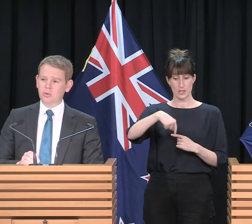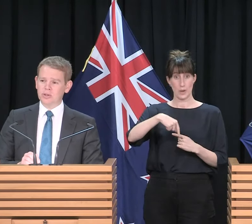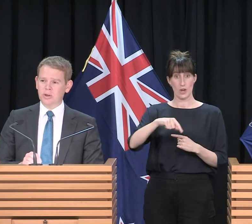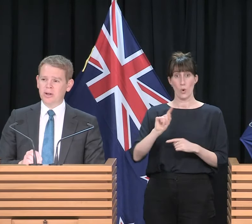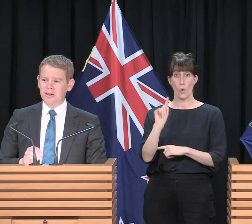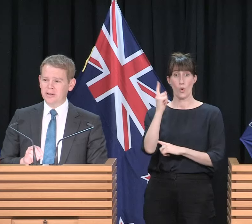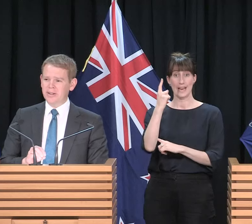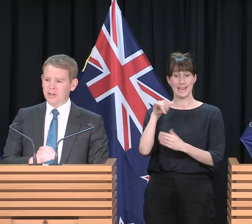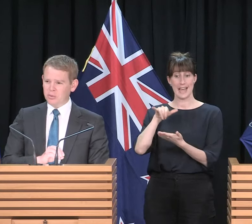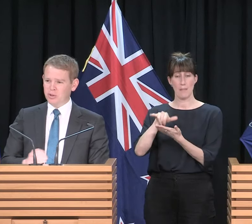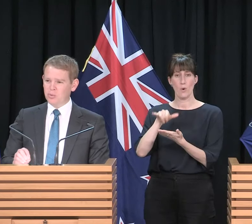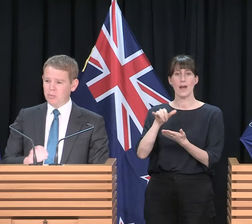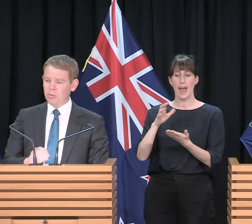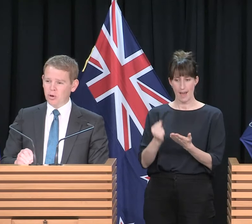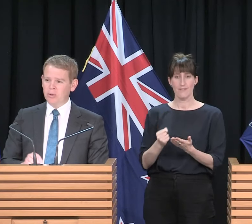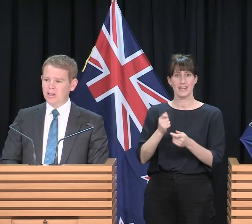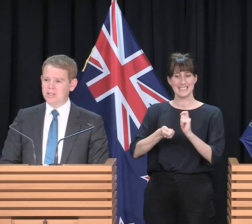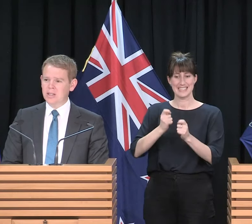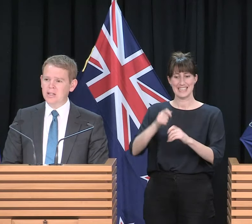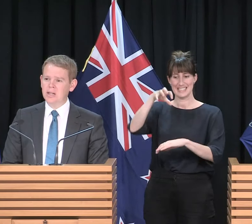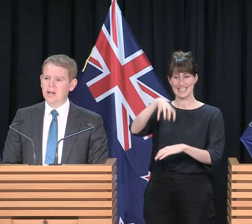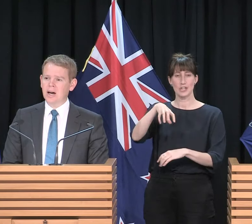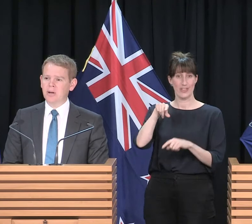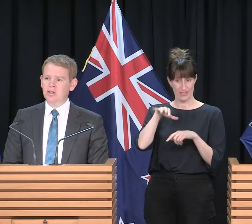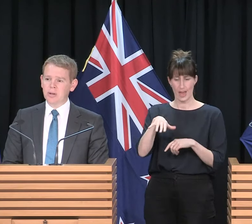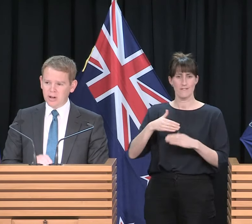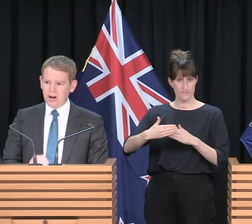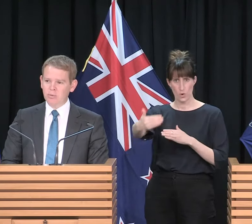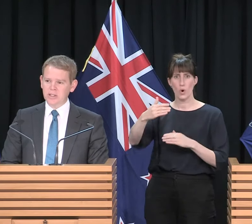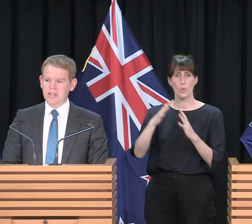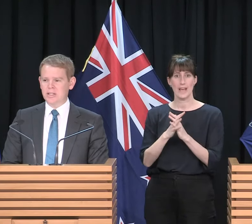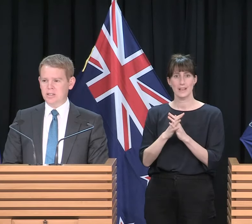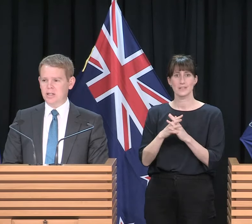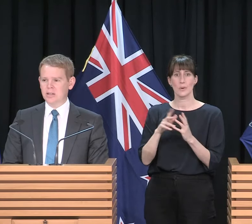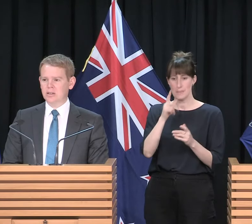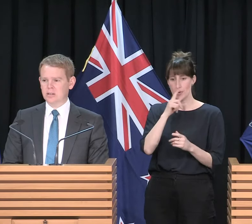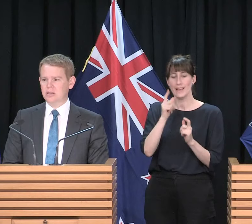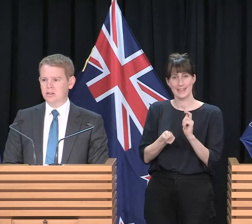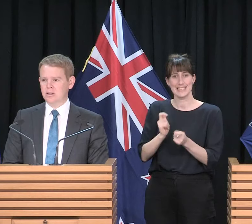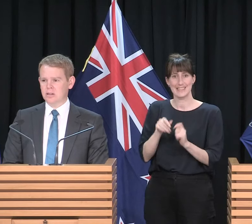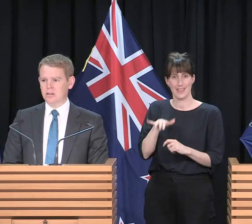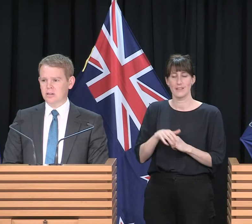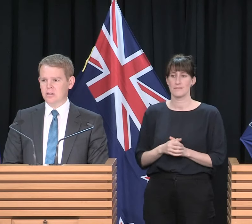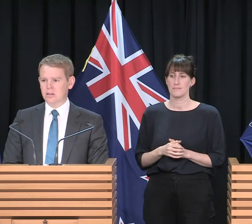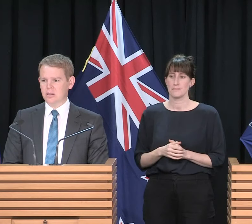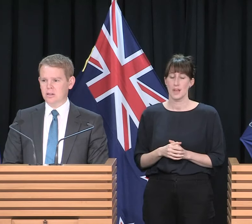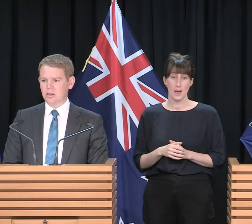health professionals in the community who are taking the swabs and those in our labs who are processing them for